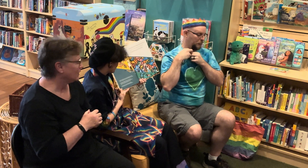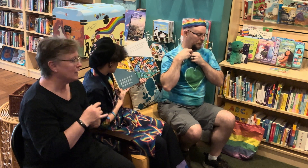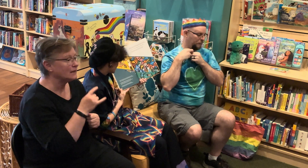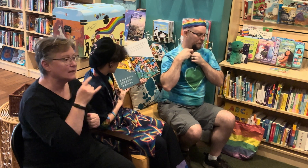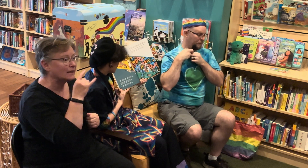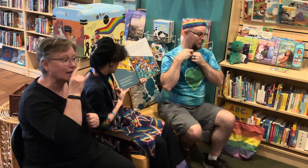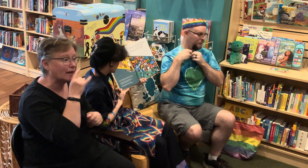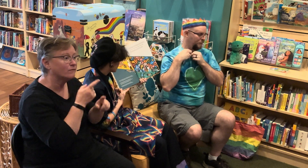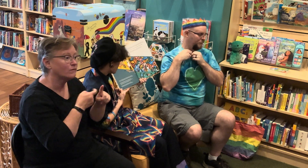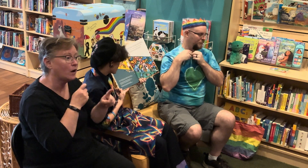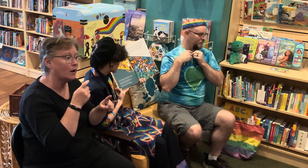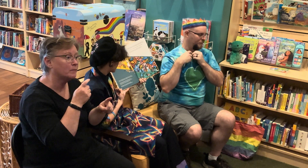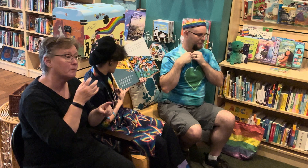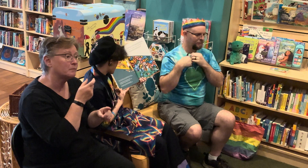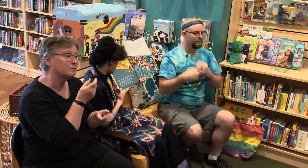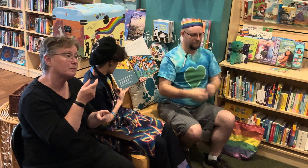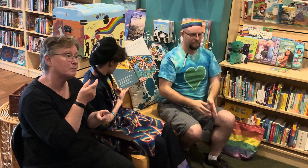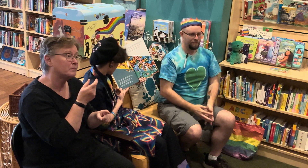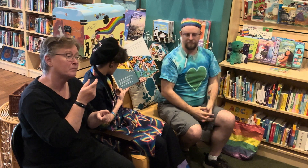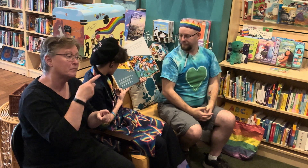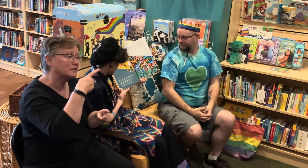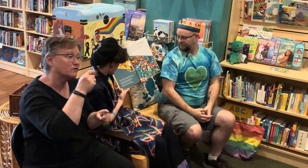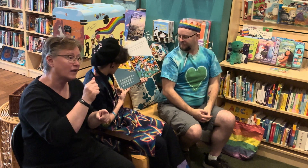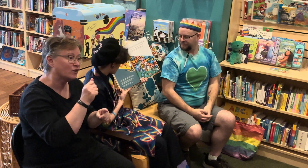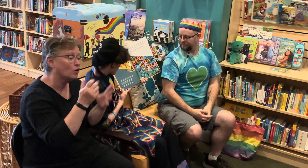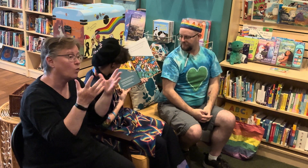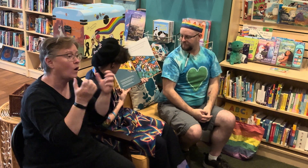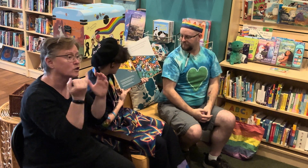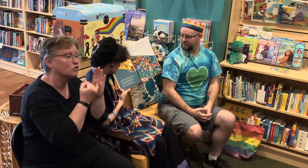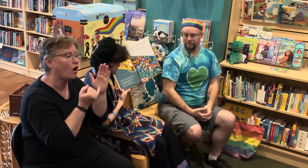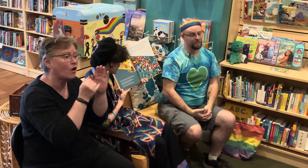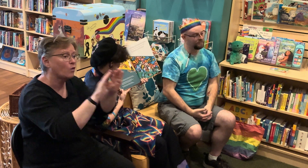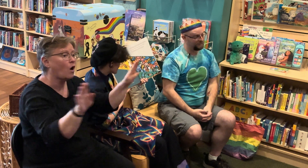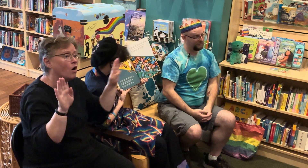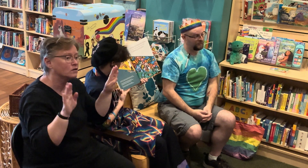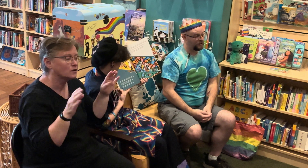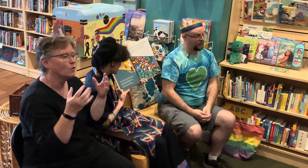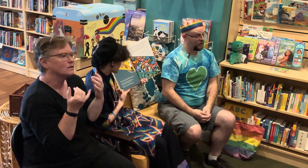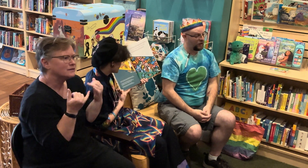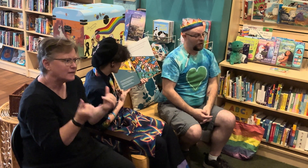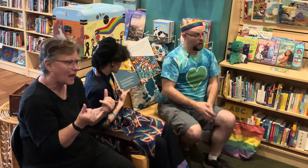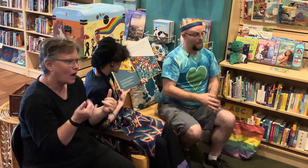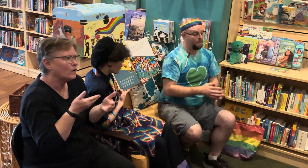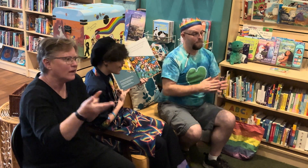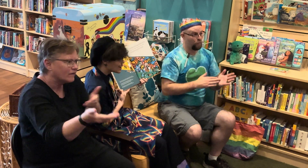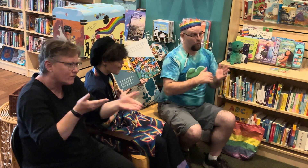Kutztown who had longed to draw on the walls was now receiving invitations to paint murals all